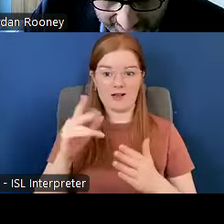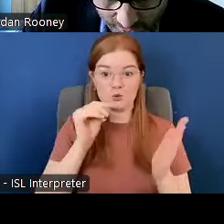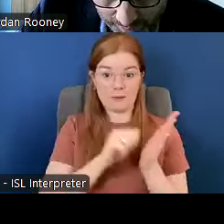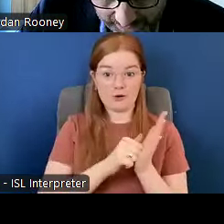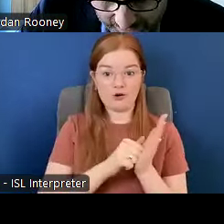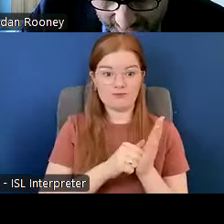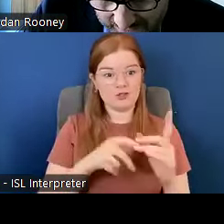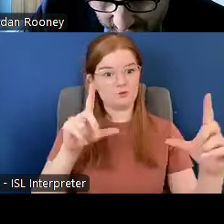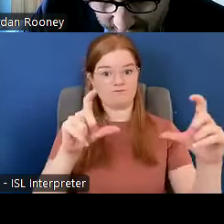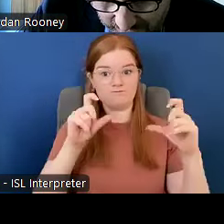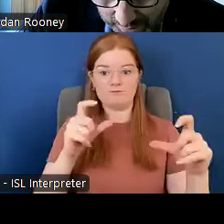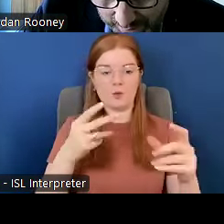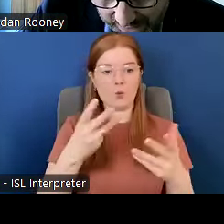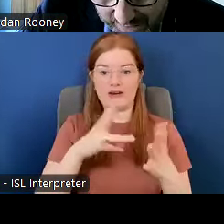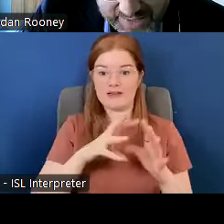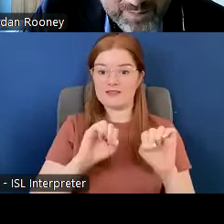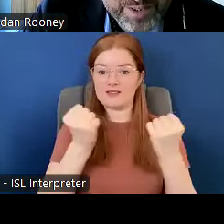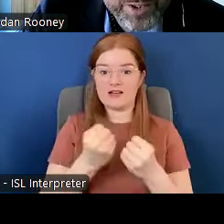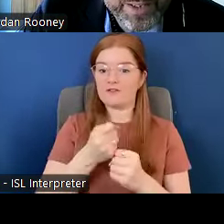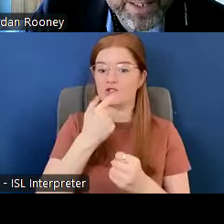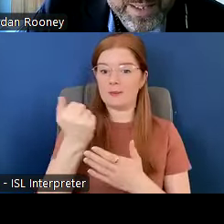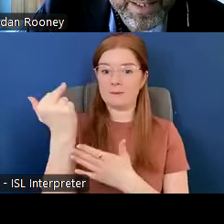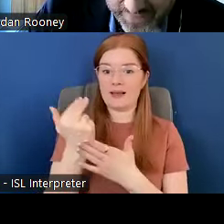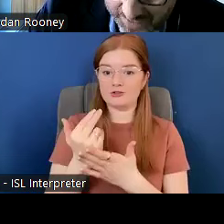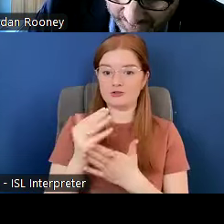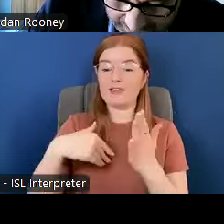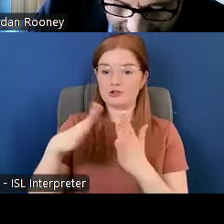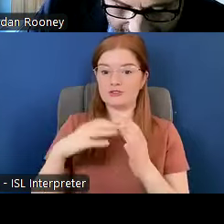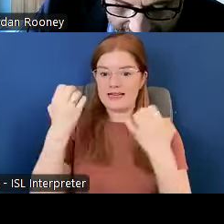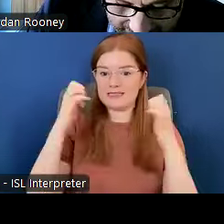at the opening of the Society of Dublin Painters exhibition in St Stephen's Green in